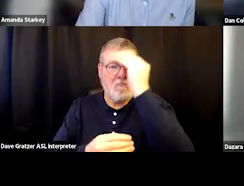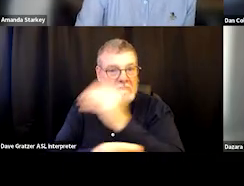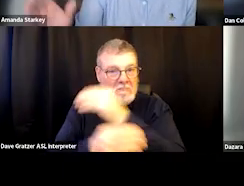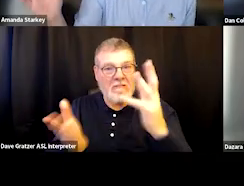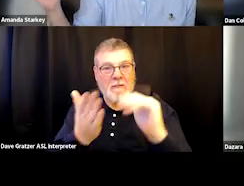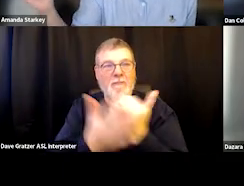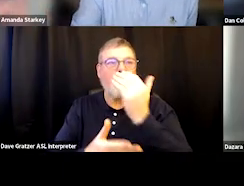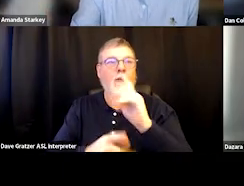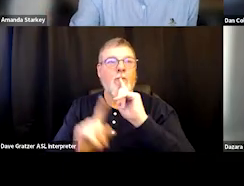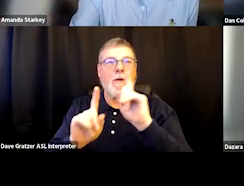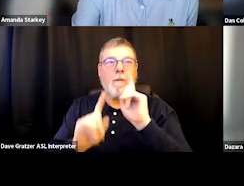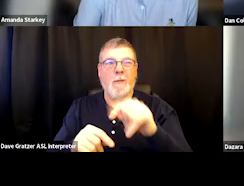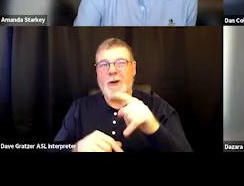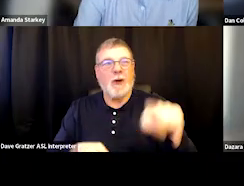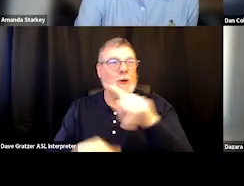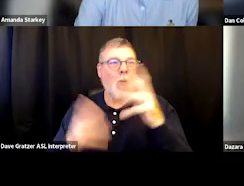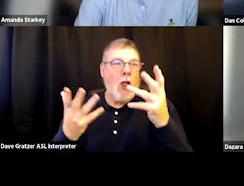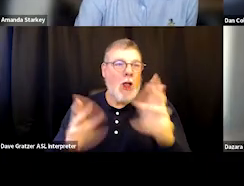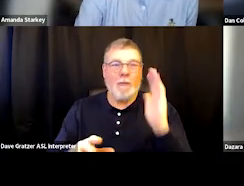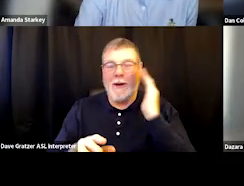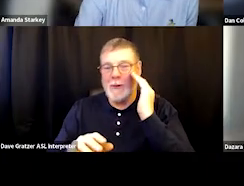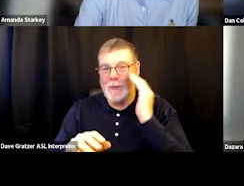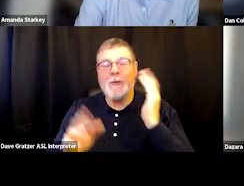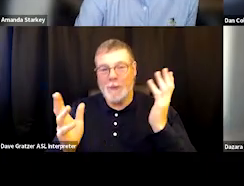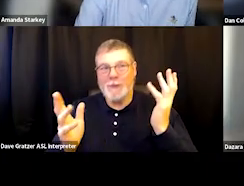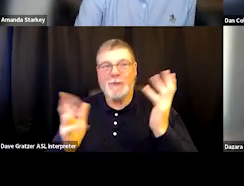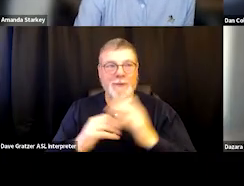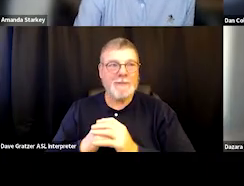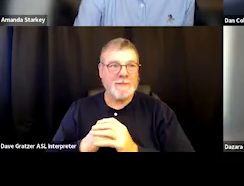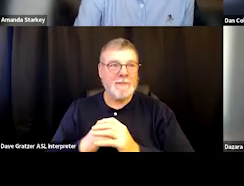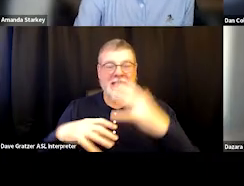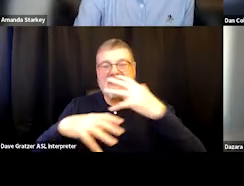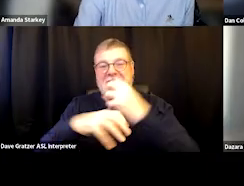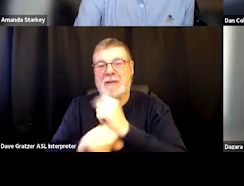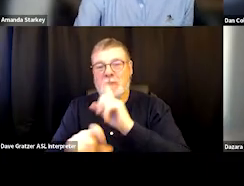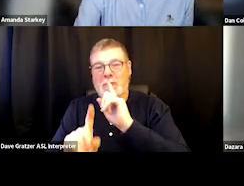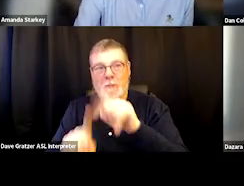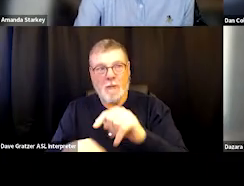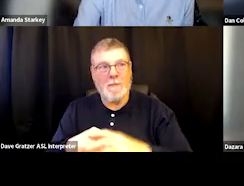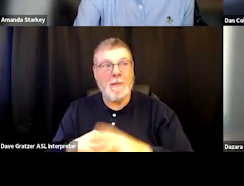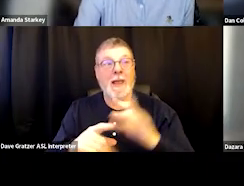which you all know is kind of the cornerstone of a SOAR-assisted application. And we'll end the call with next steps